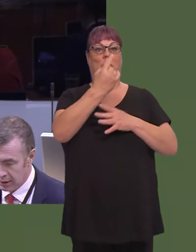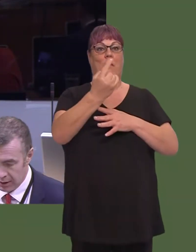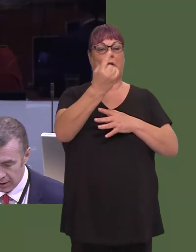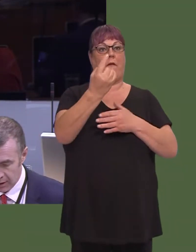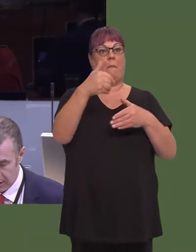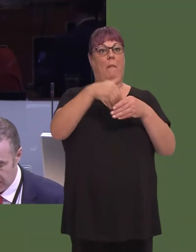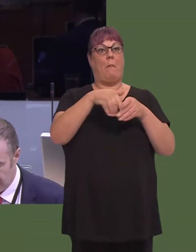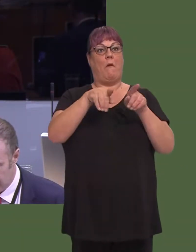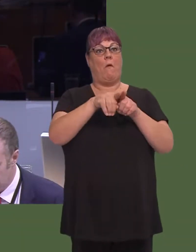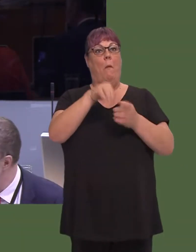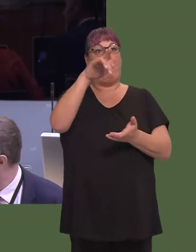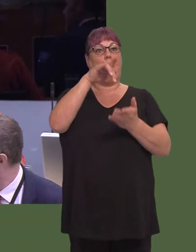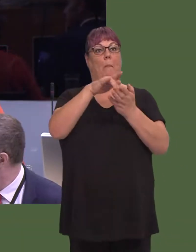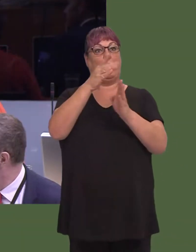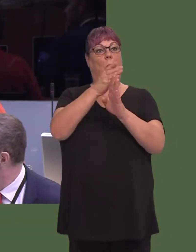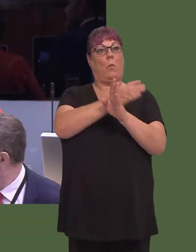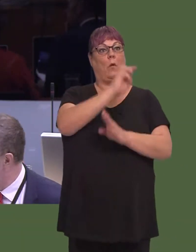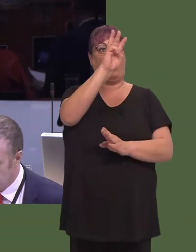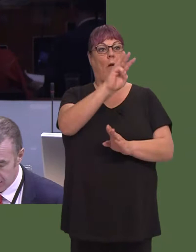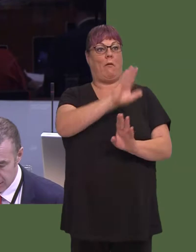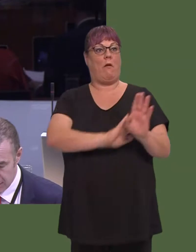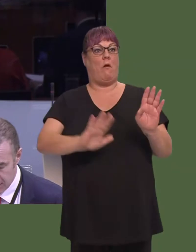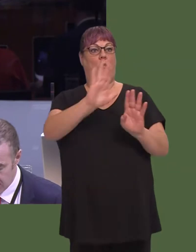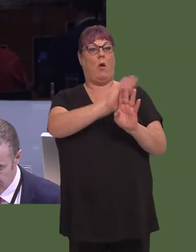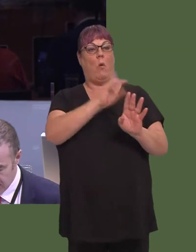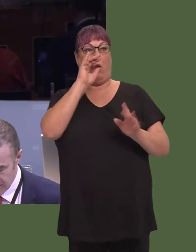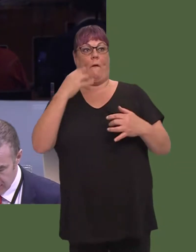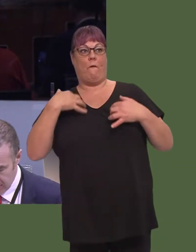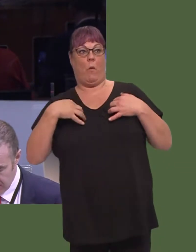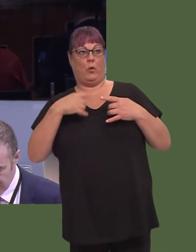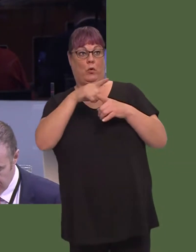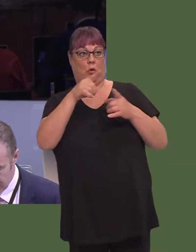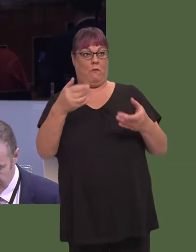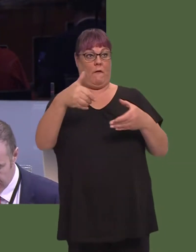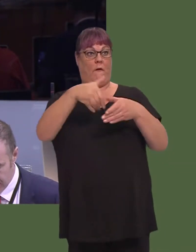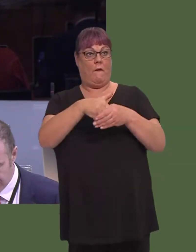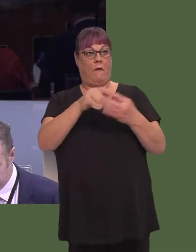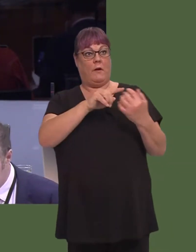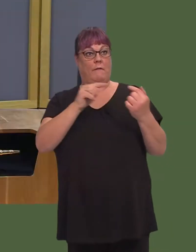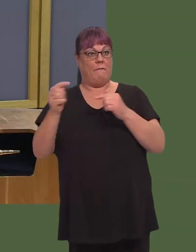1, Russell George. Russell George AM: 1. A wnaiff y Prif Weinidog ddatganiad am amseroedd ymateb ambiwlansys? OAQ52627